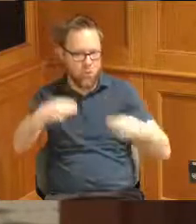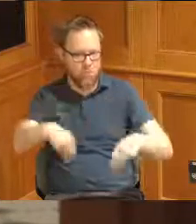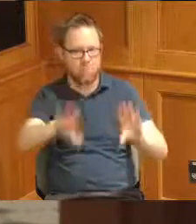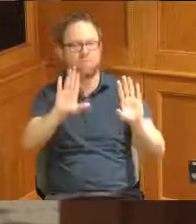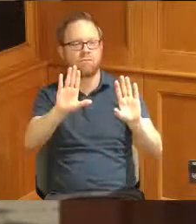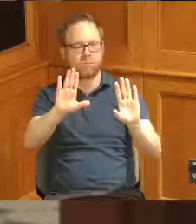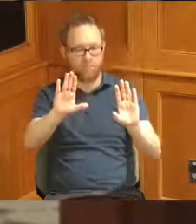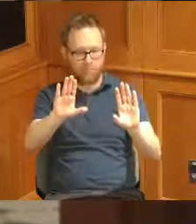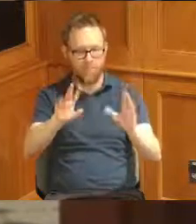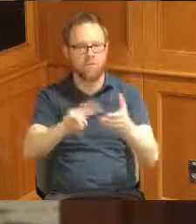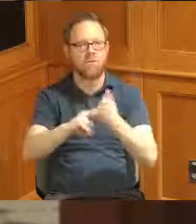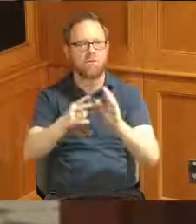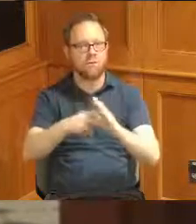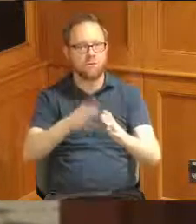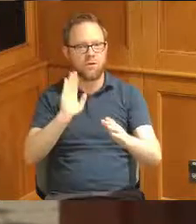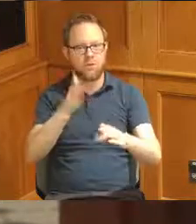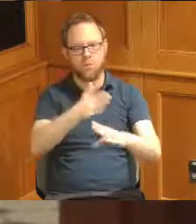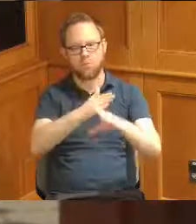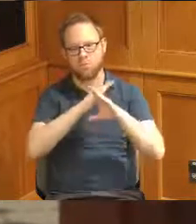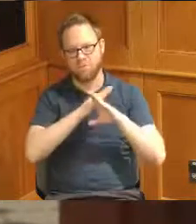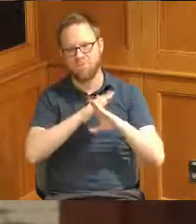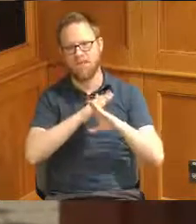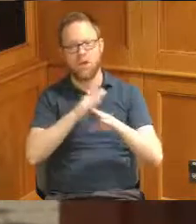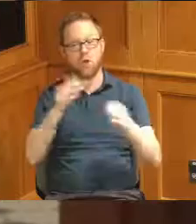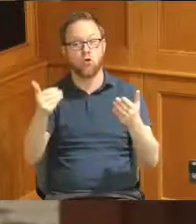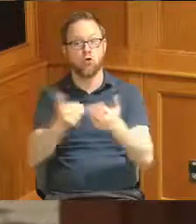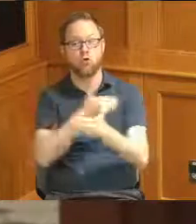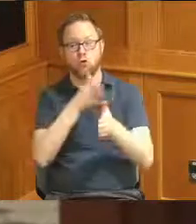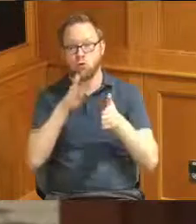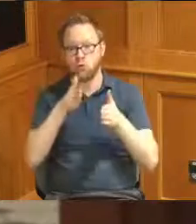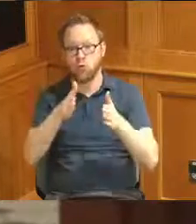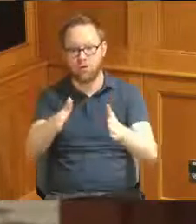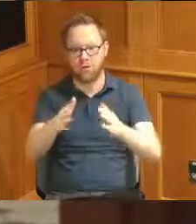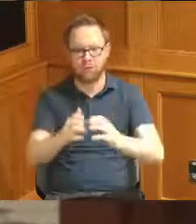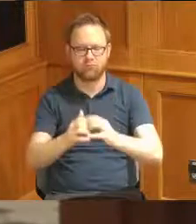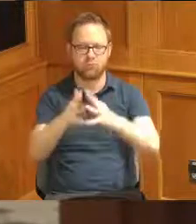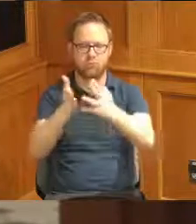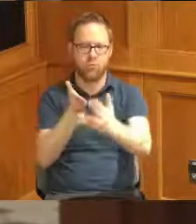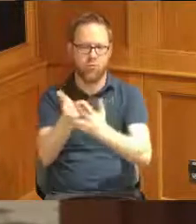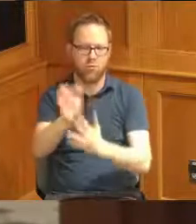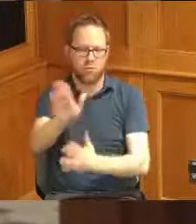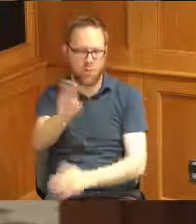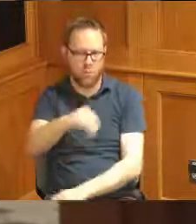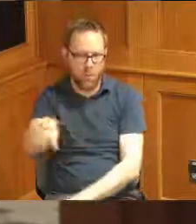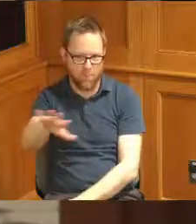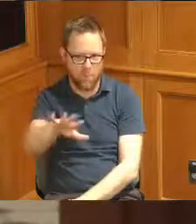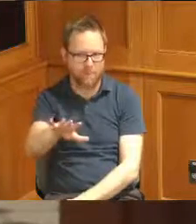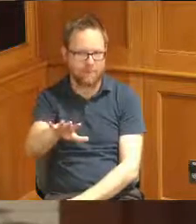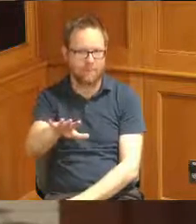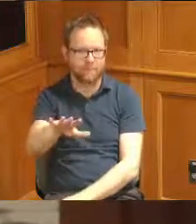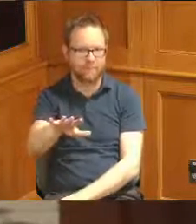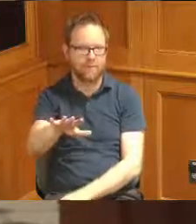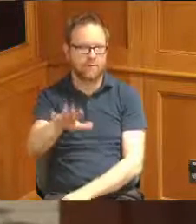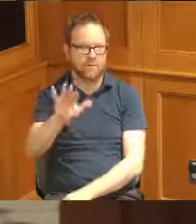any future Street going through their property from the portion that was vacated previously